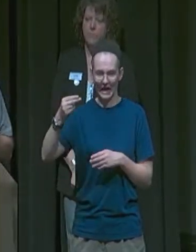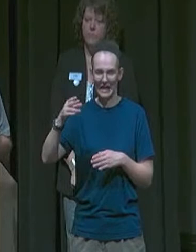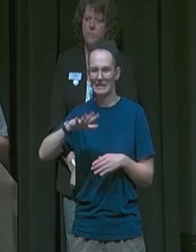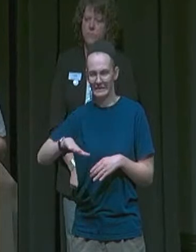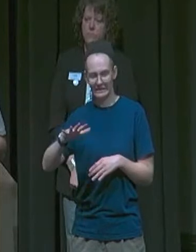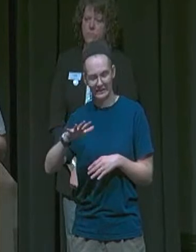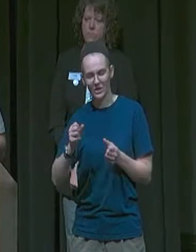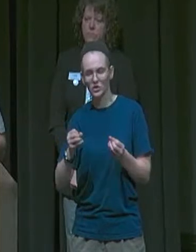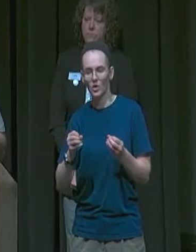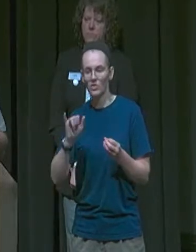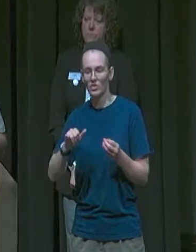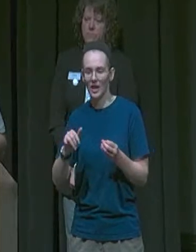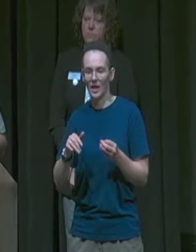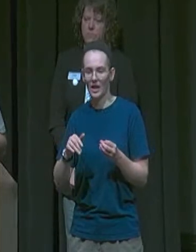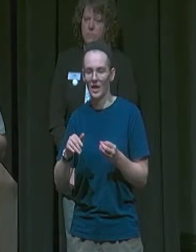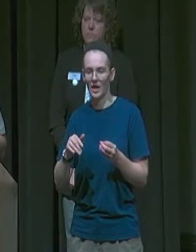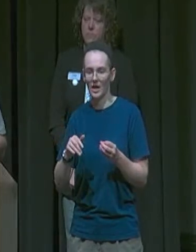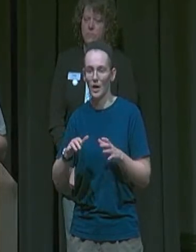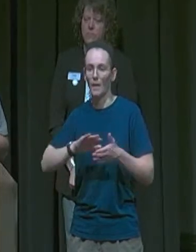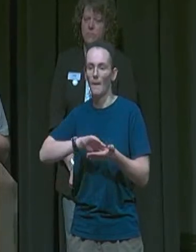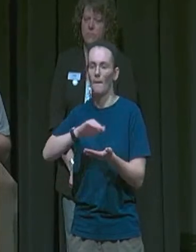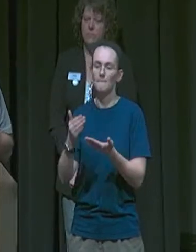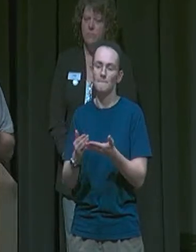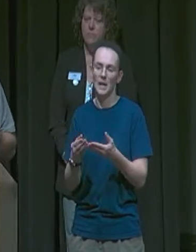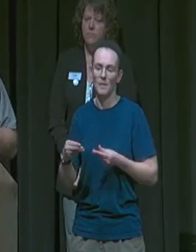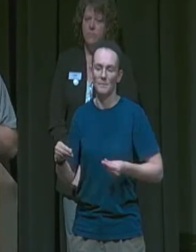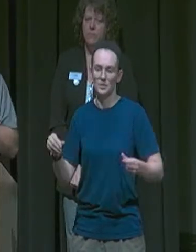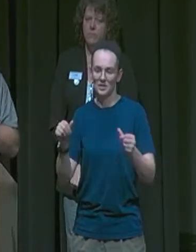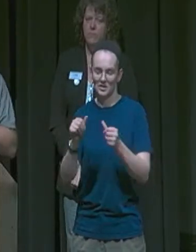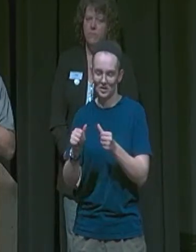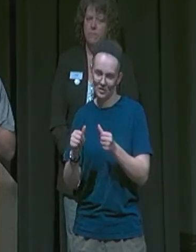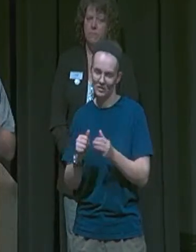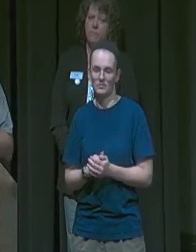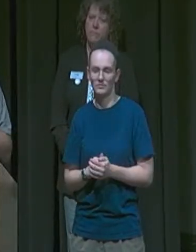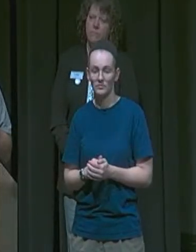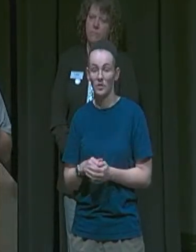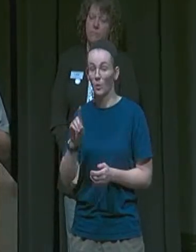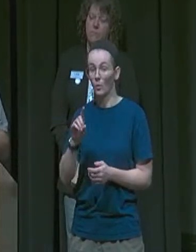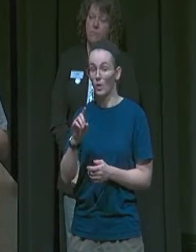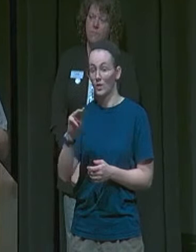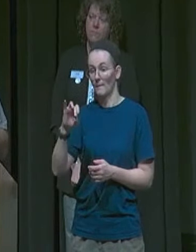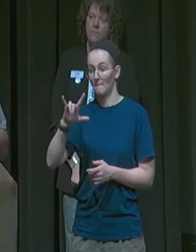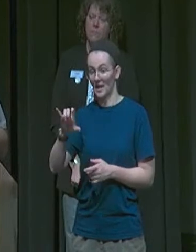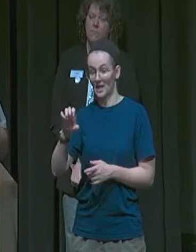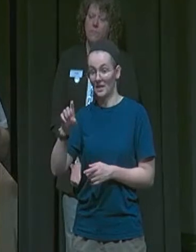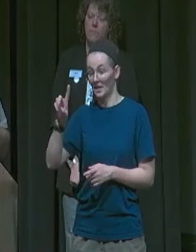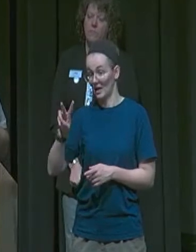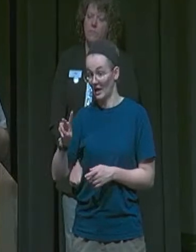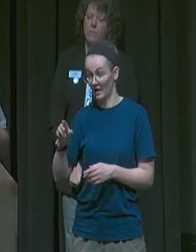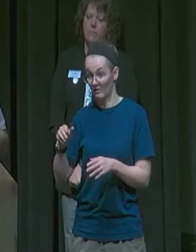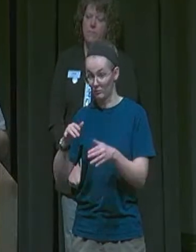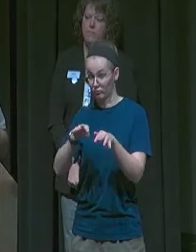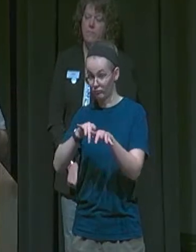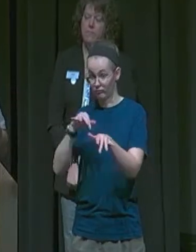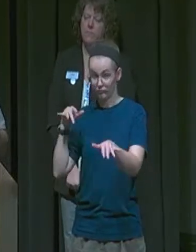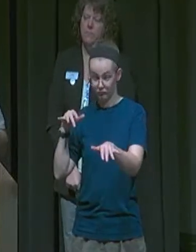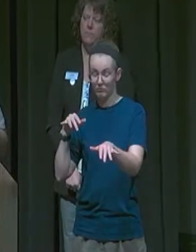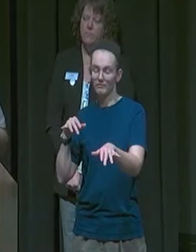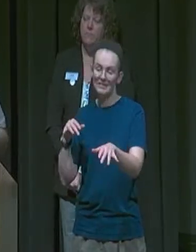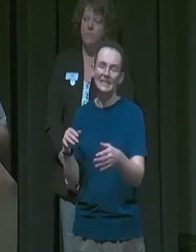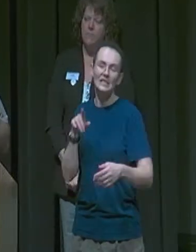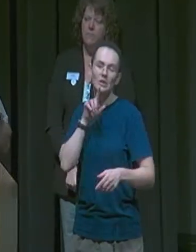so that that's the the amount of material a mile and a half Upstream um really if you go